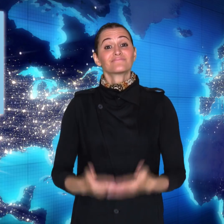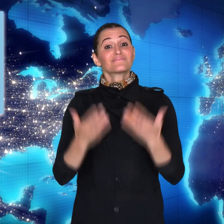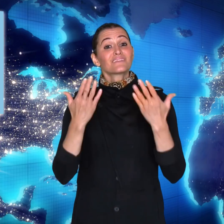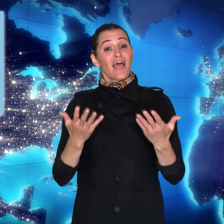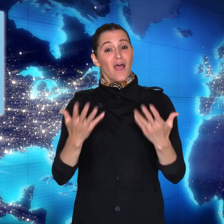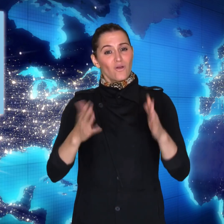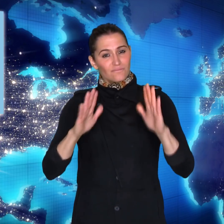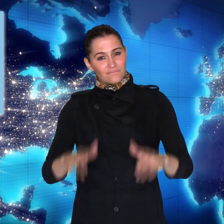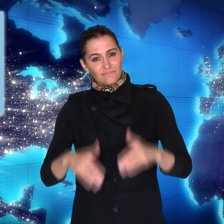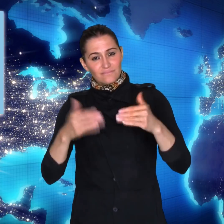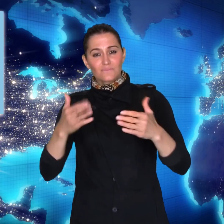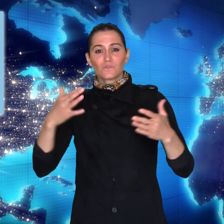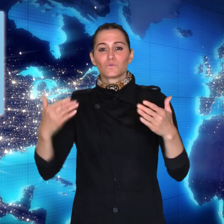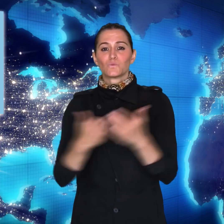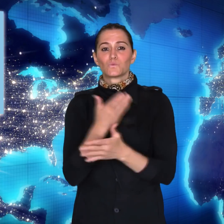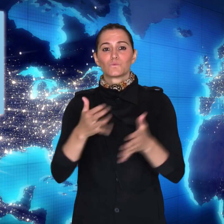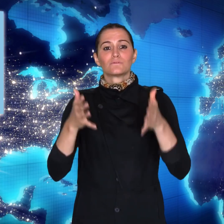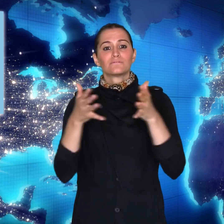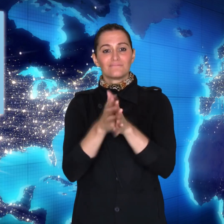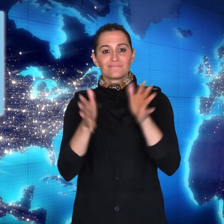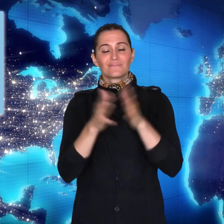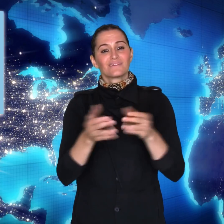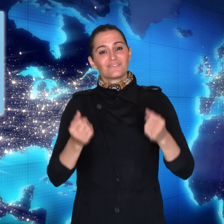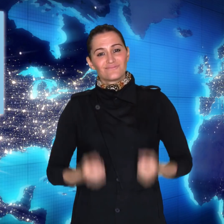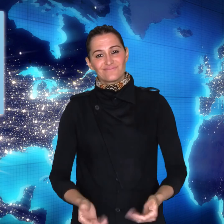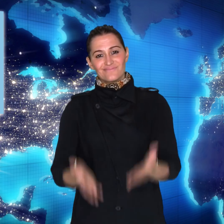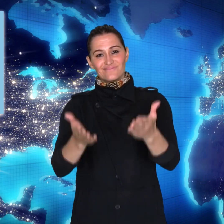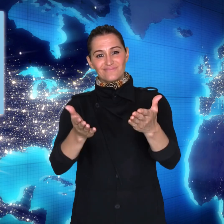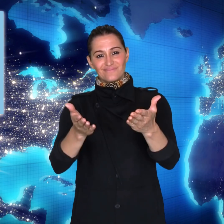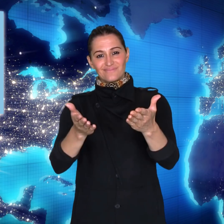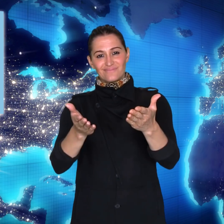Now, let’s go to next story.